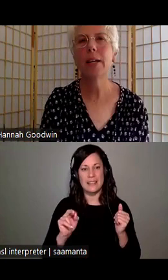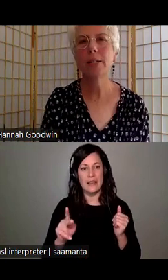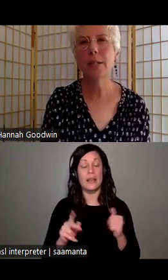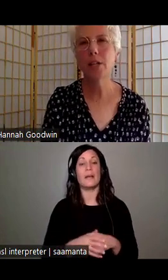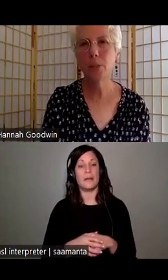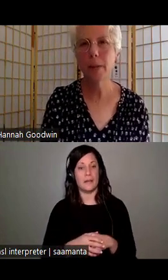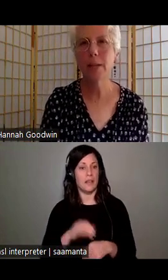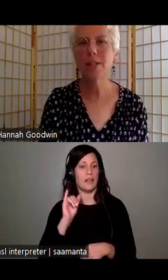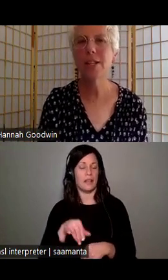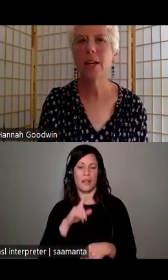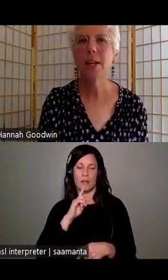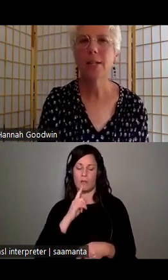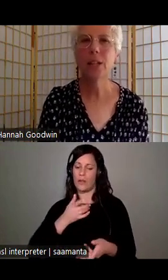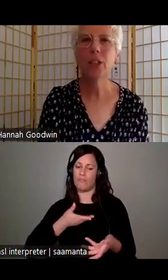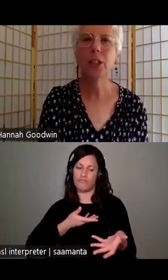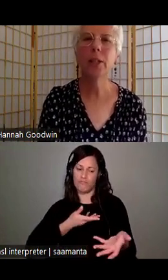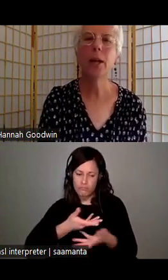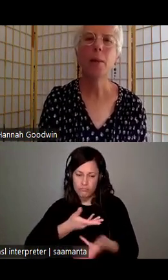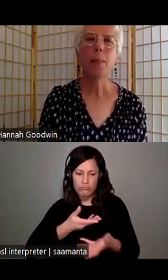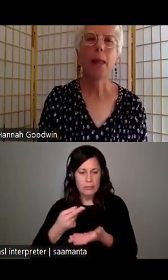and discussion-based session